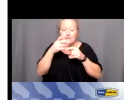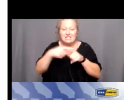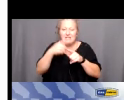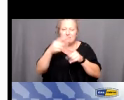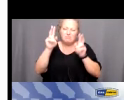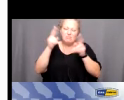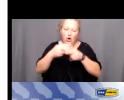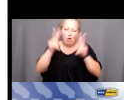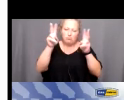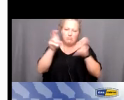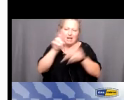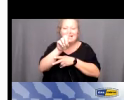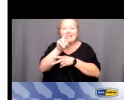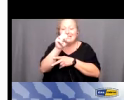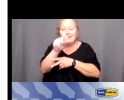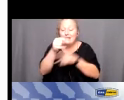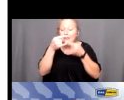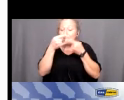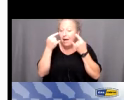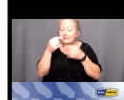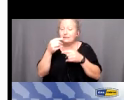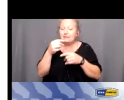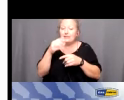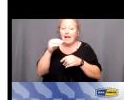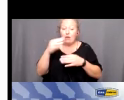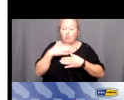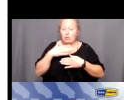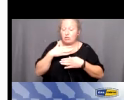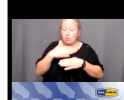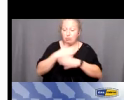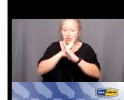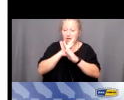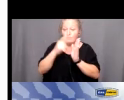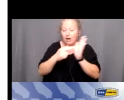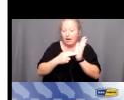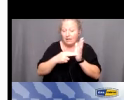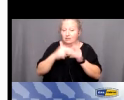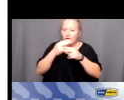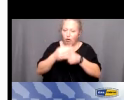Even our respiratory protection regulation actually refers to them as dust masks.